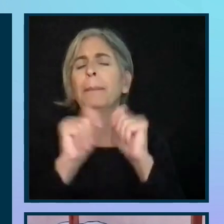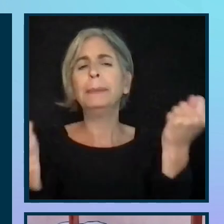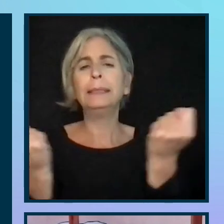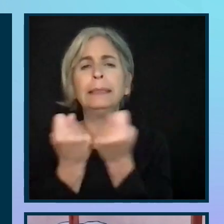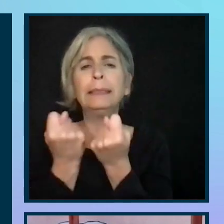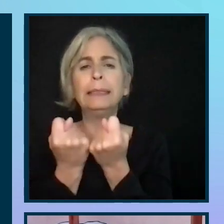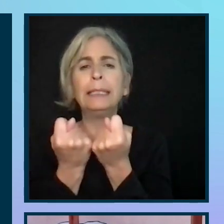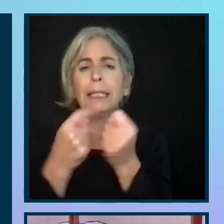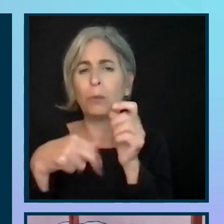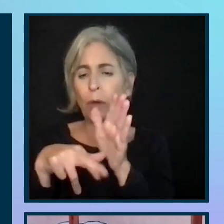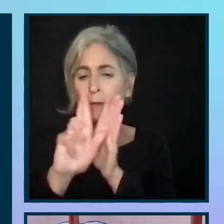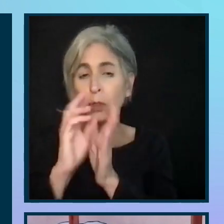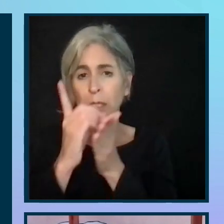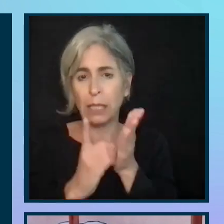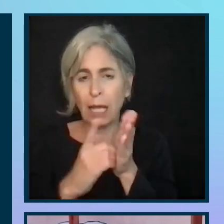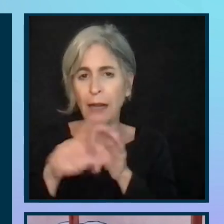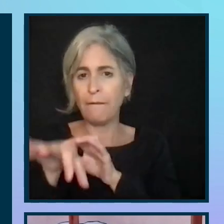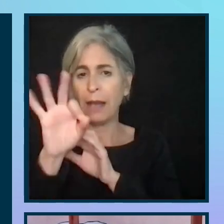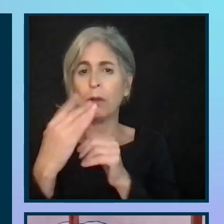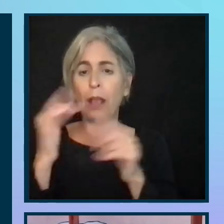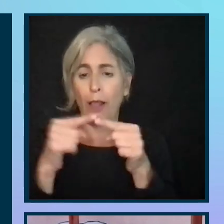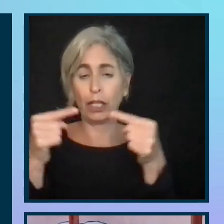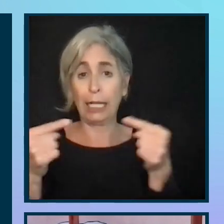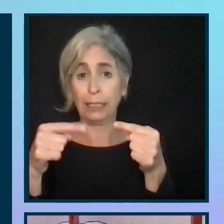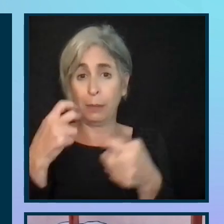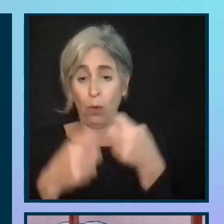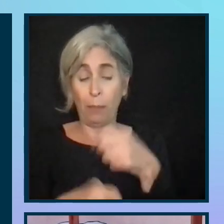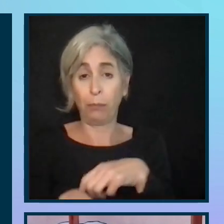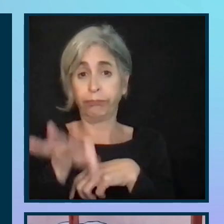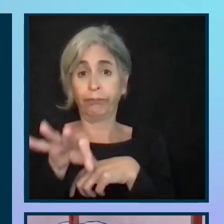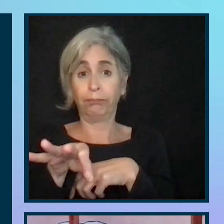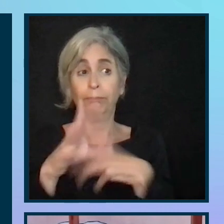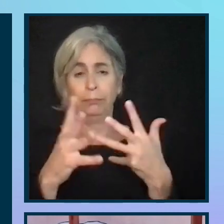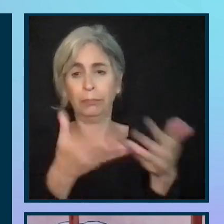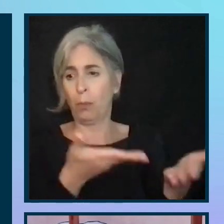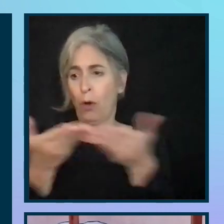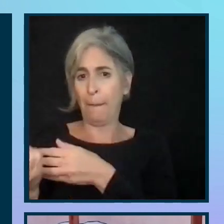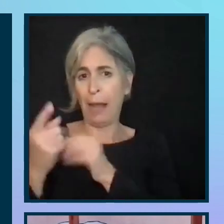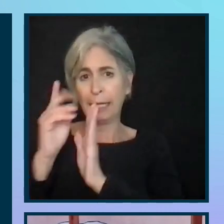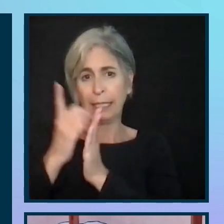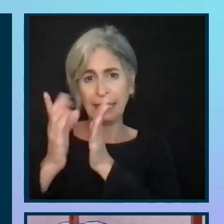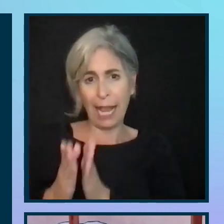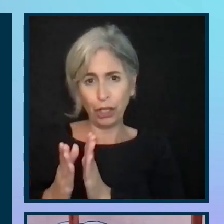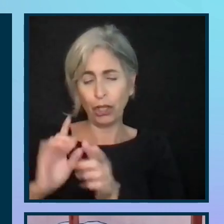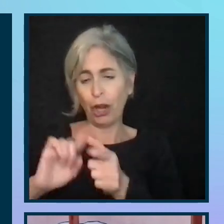reviewed the design. They found that color contrast problem. They brought it back to the designer, and they ended up with a new design